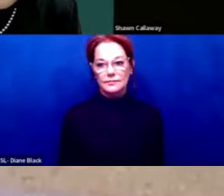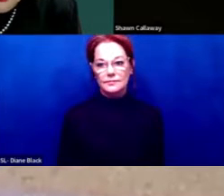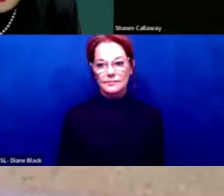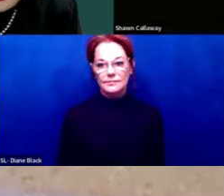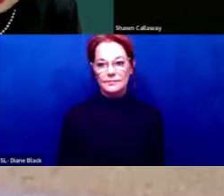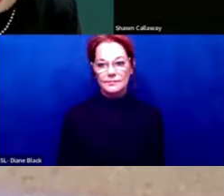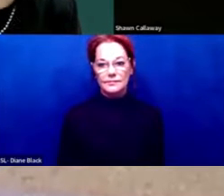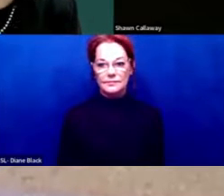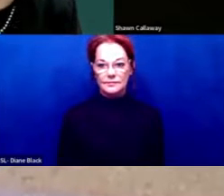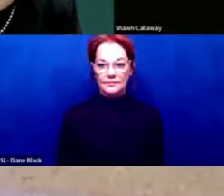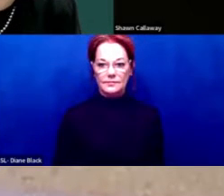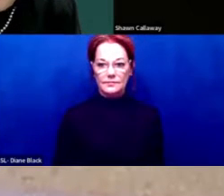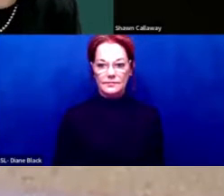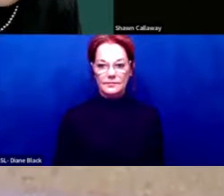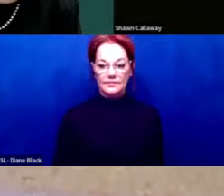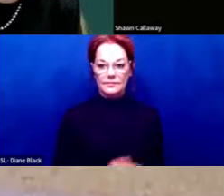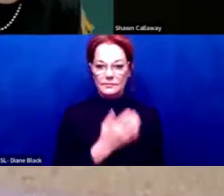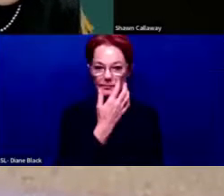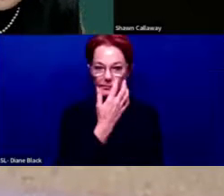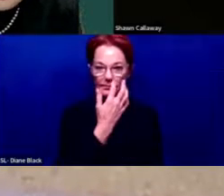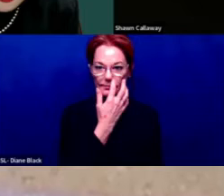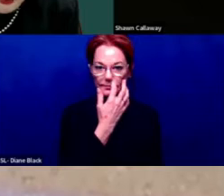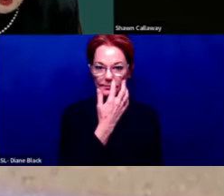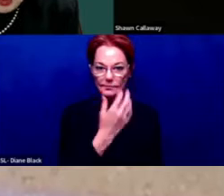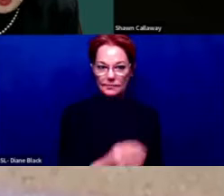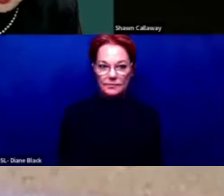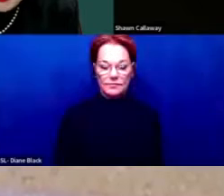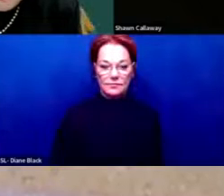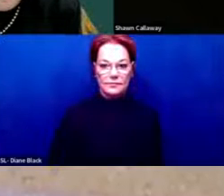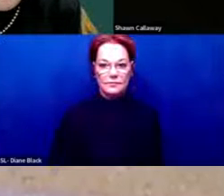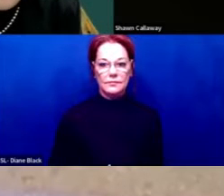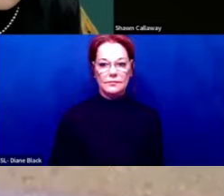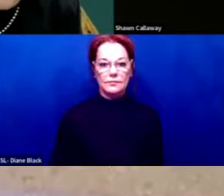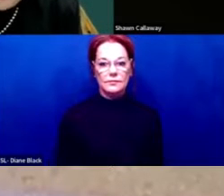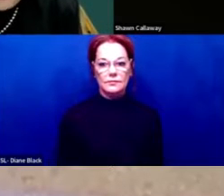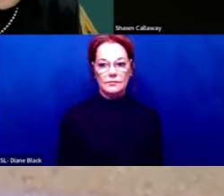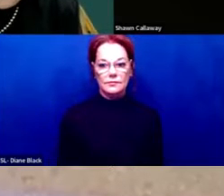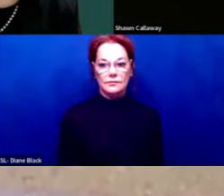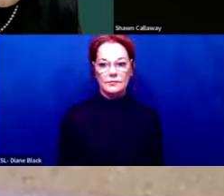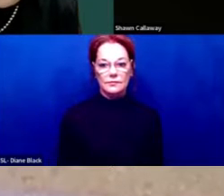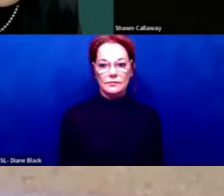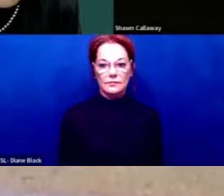interpretación en español en vivo haciendo clic en el botón "interpretation" en la parte